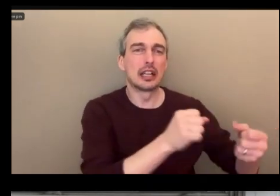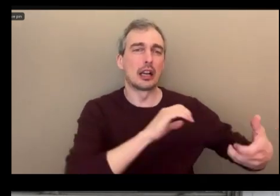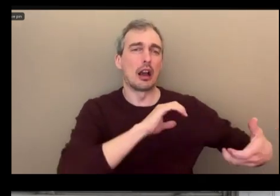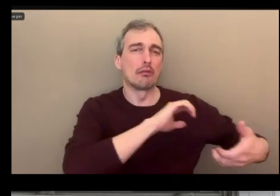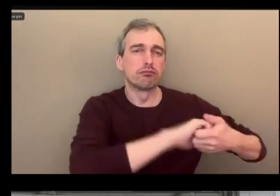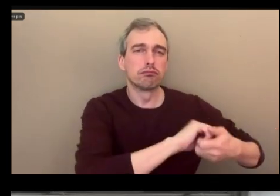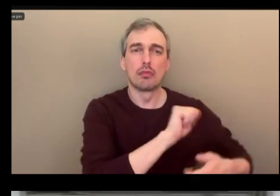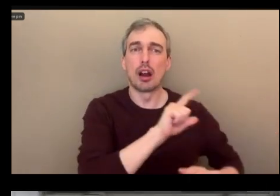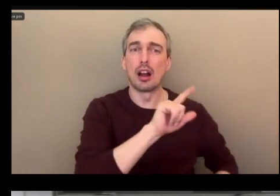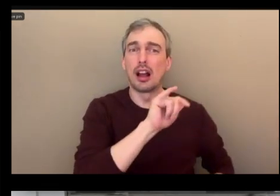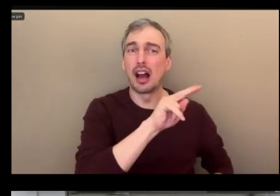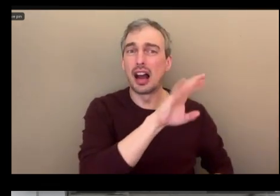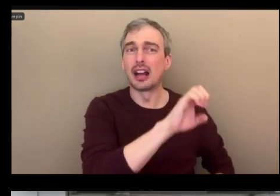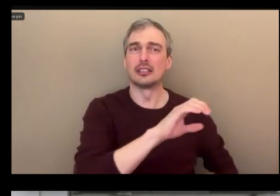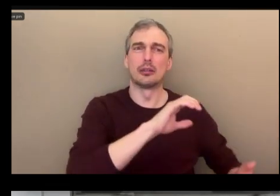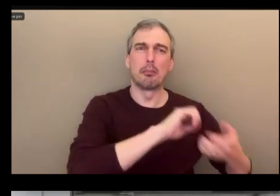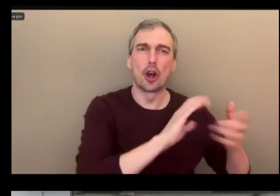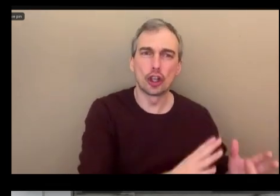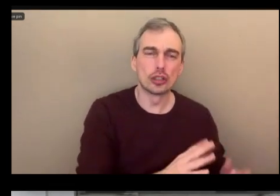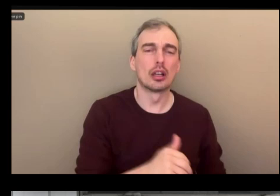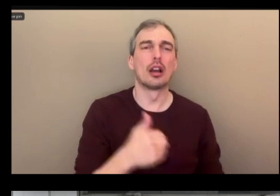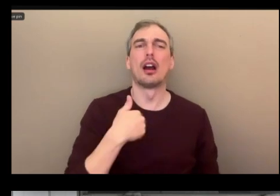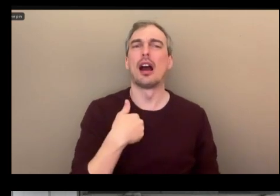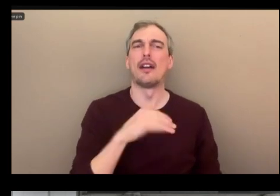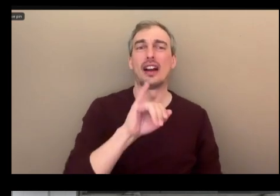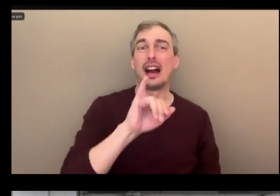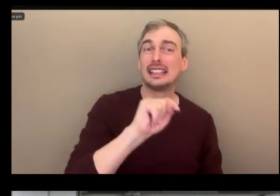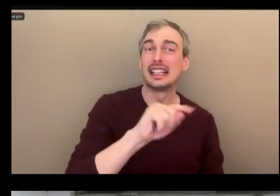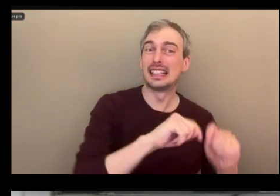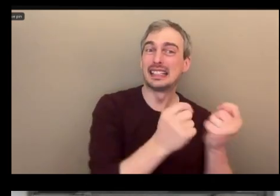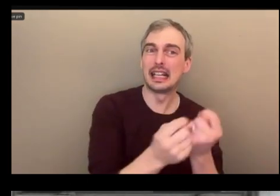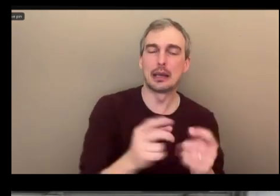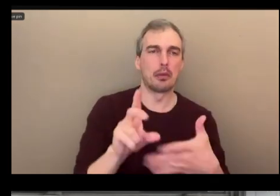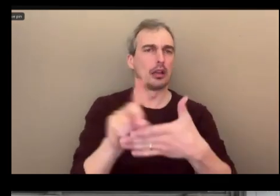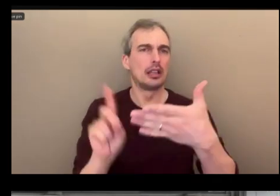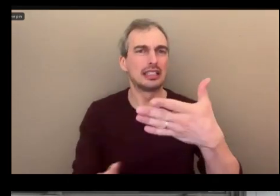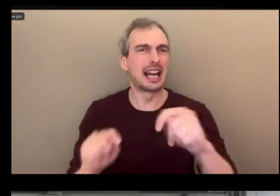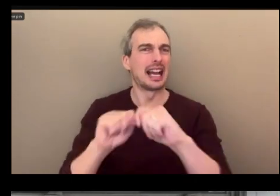teams, our design system teams. There's just so many people.